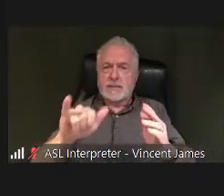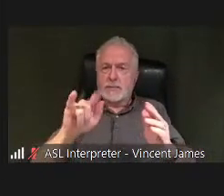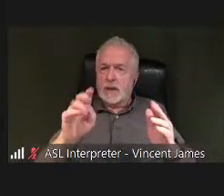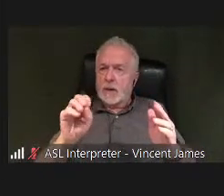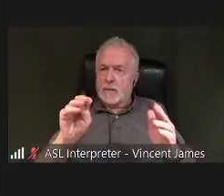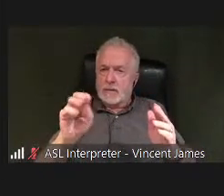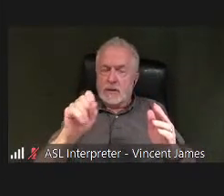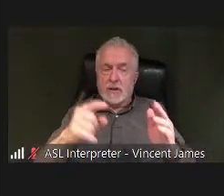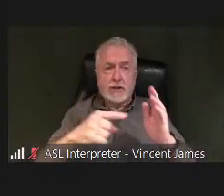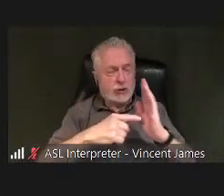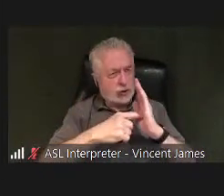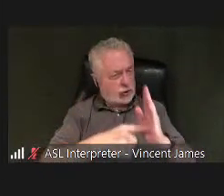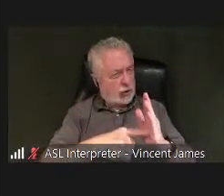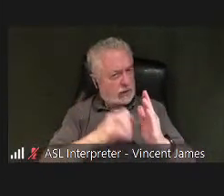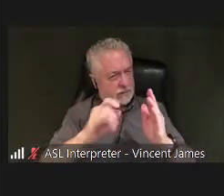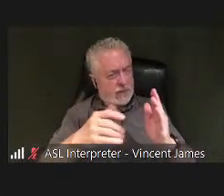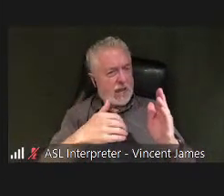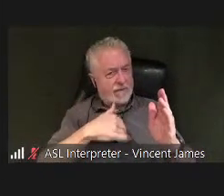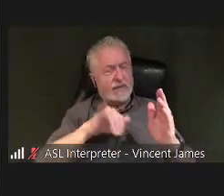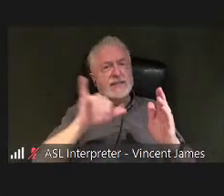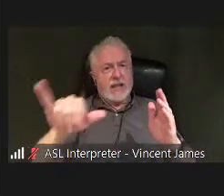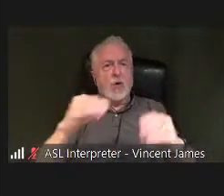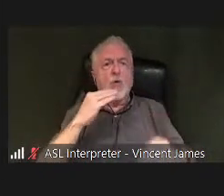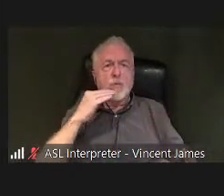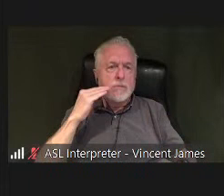if they show symptoms and they have to stay home.